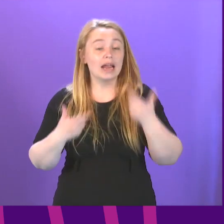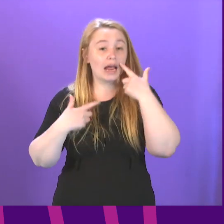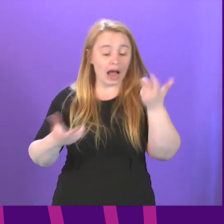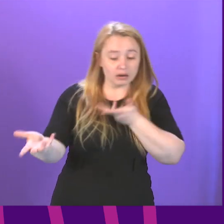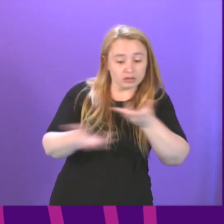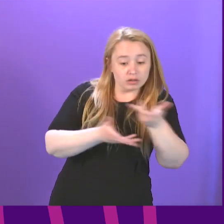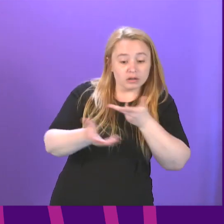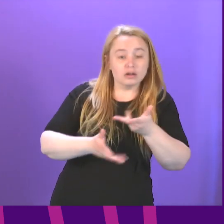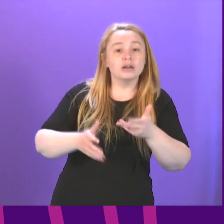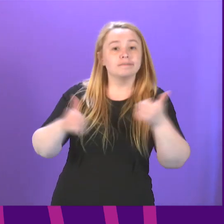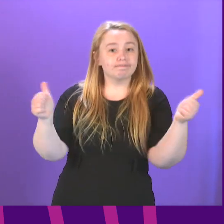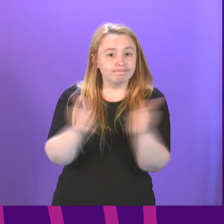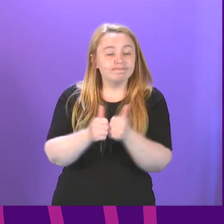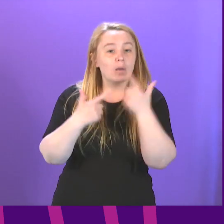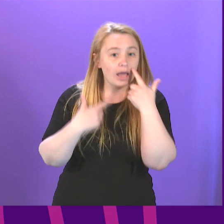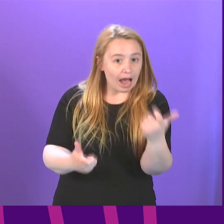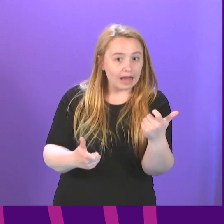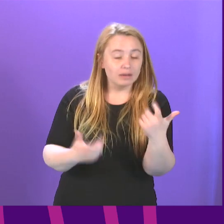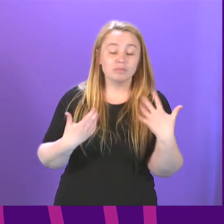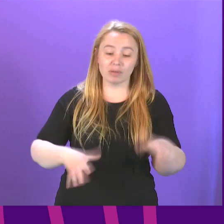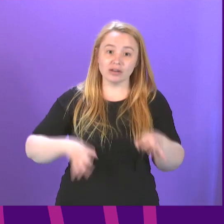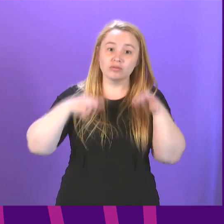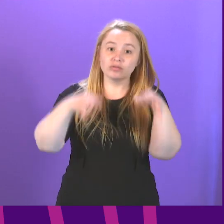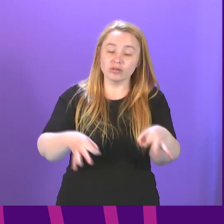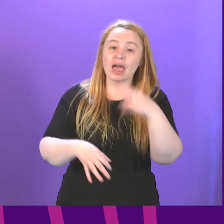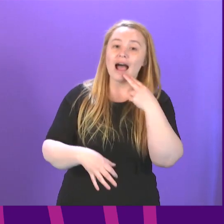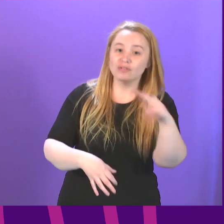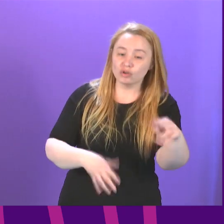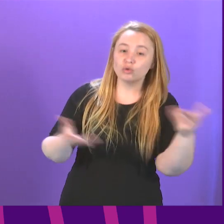began this morning, were adjourned and have reconvened this afternoon, in order that we